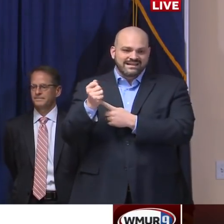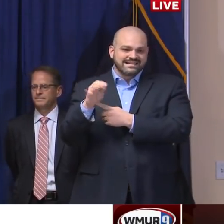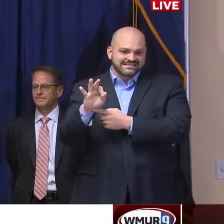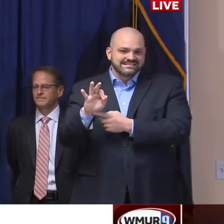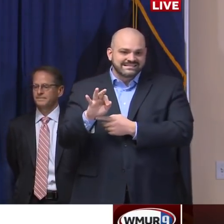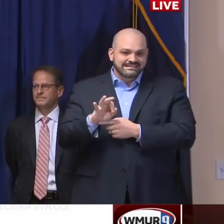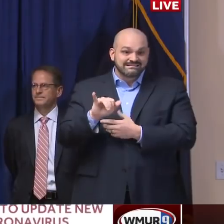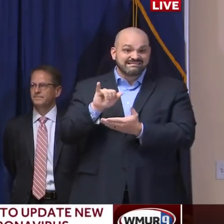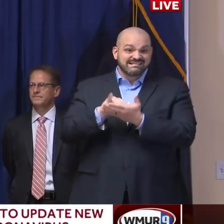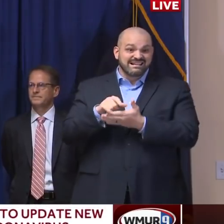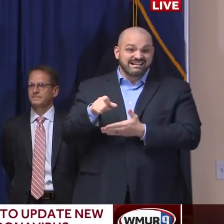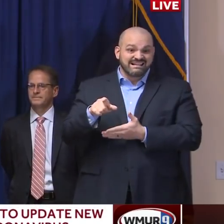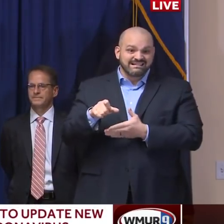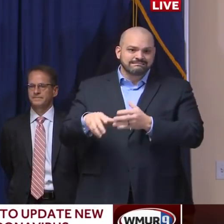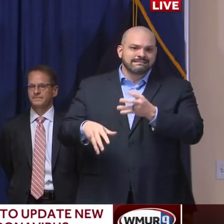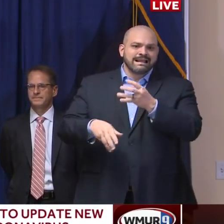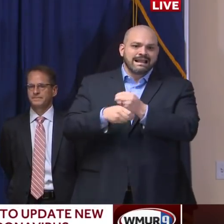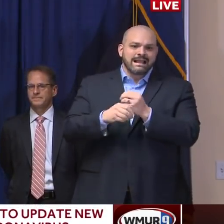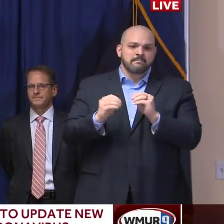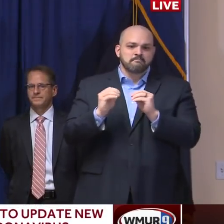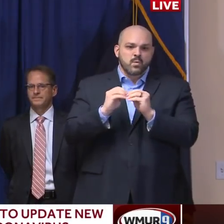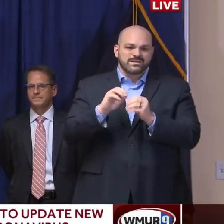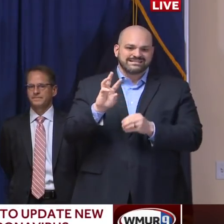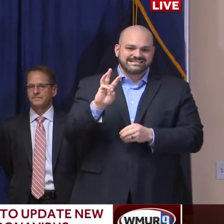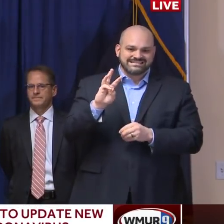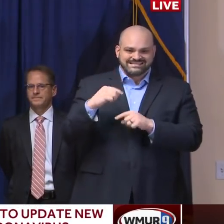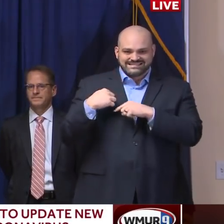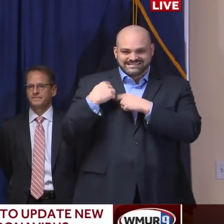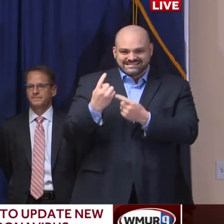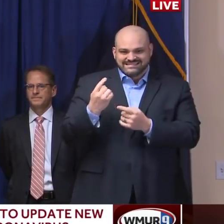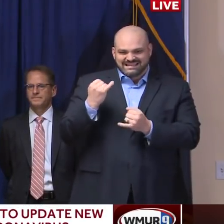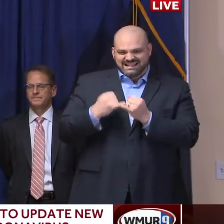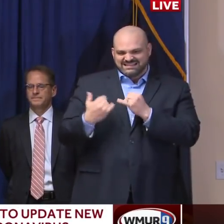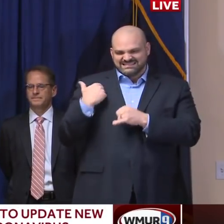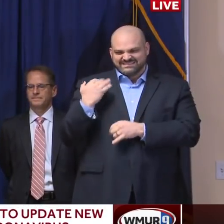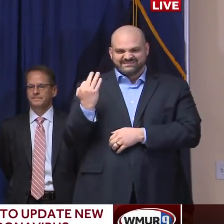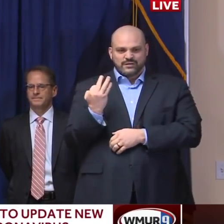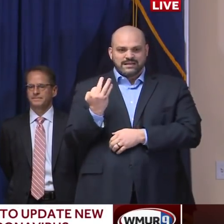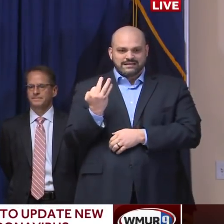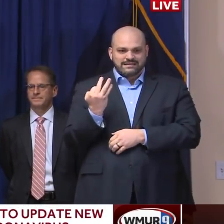TODAY, WE ARE ANNOUNCING A TOTAL OF 13 INDIVIDUALS IN NEW HAMPSHIRE WITH COVID-19.